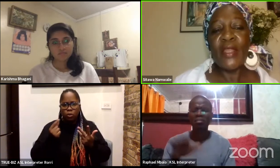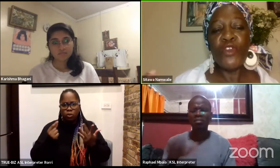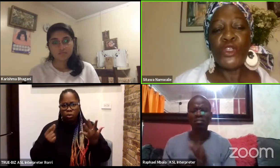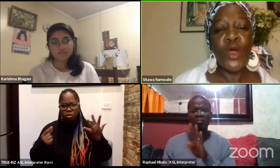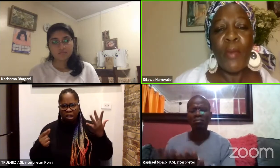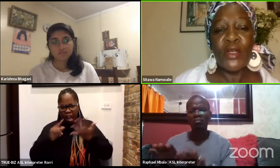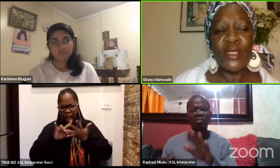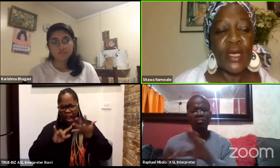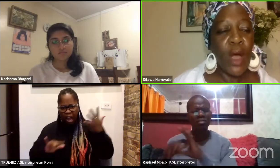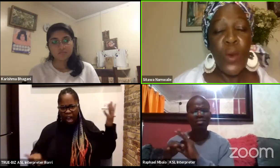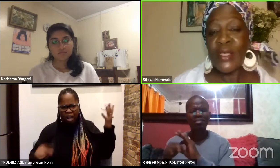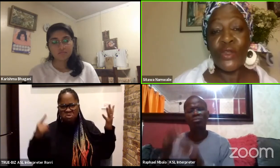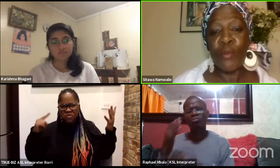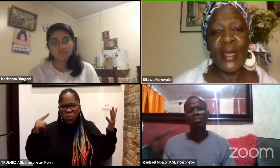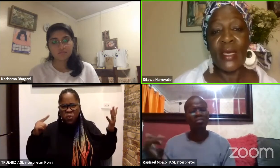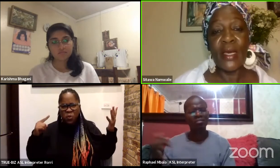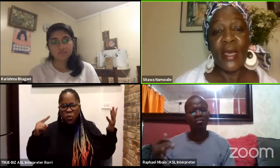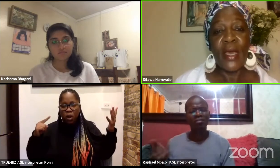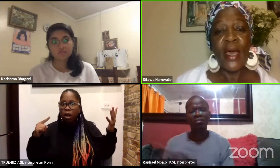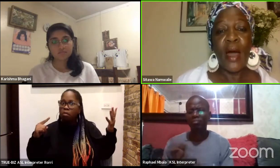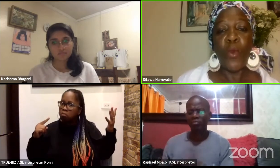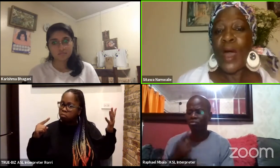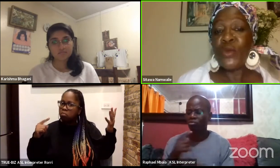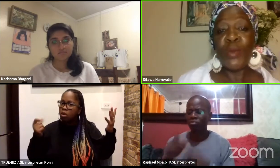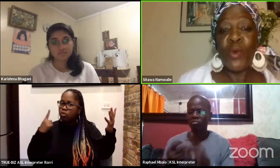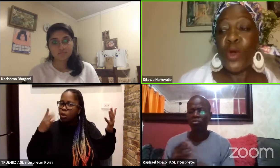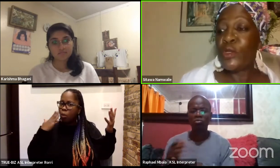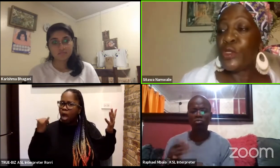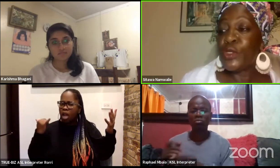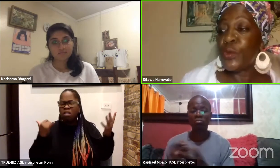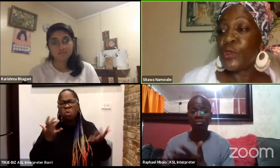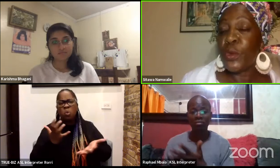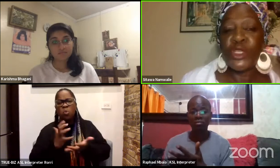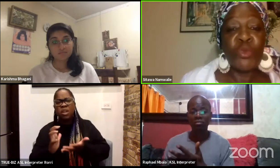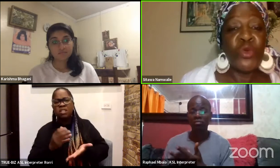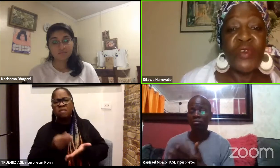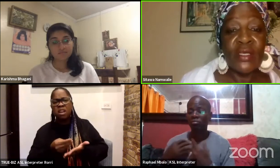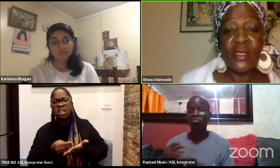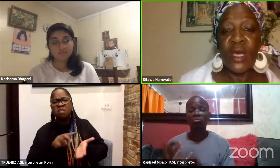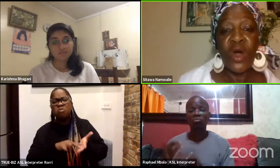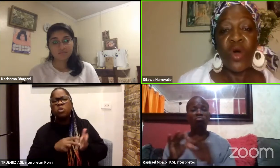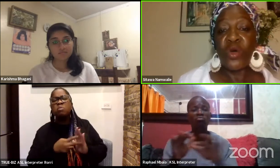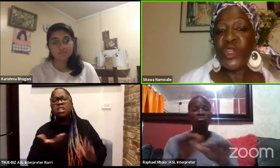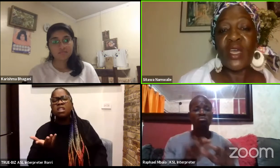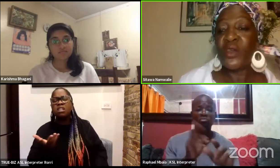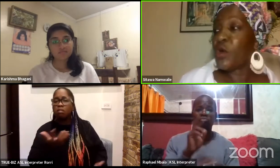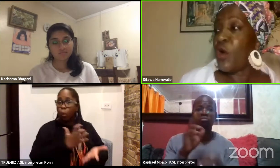And if you're talking about a waste of money, why do people go to watch movies or drink,